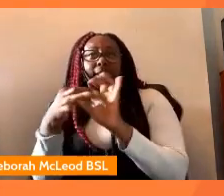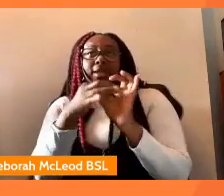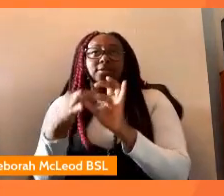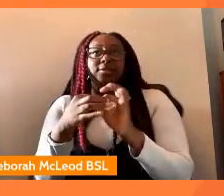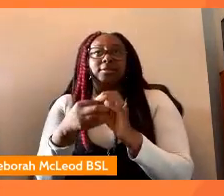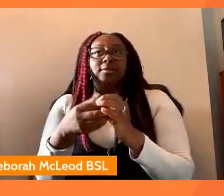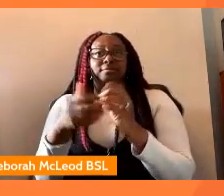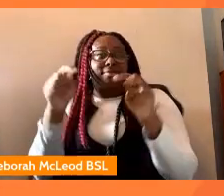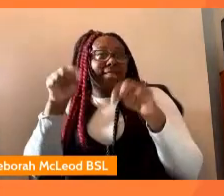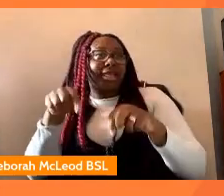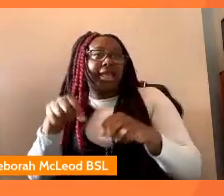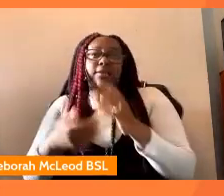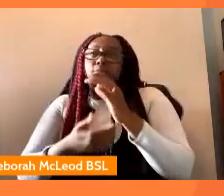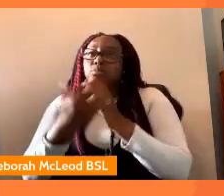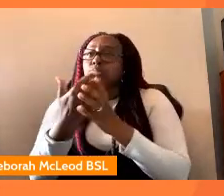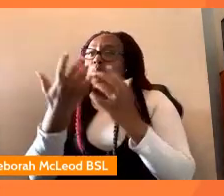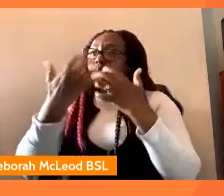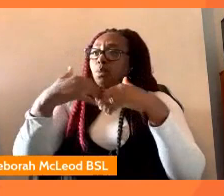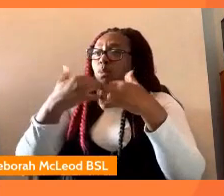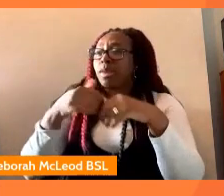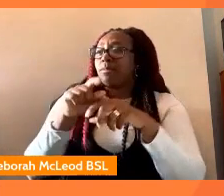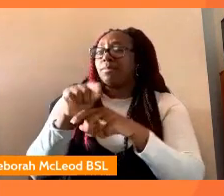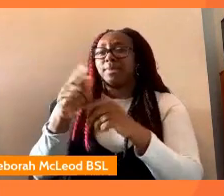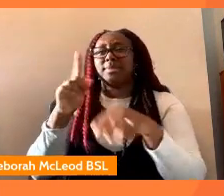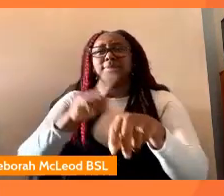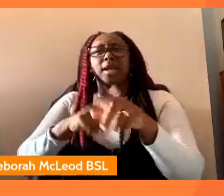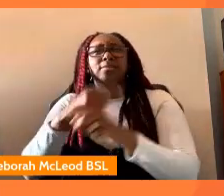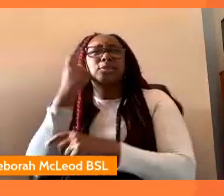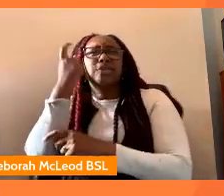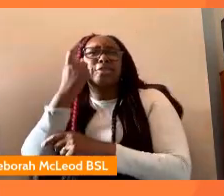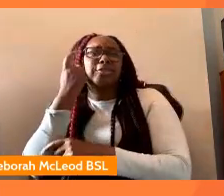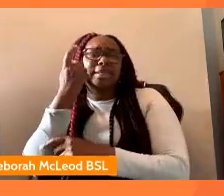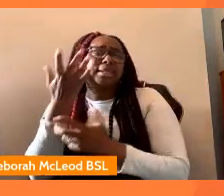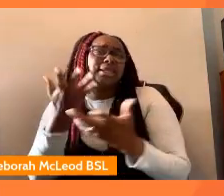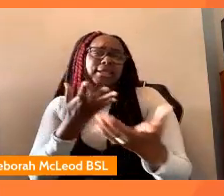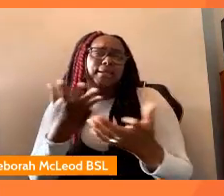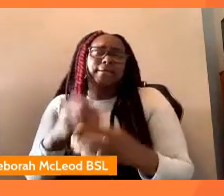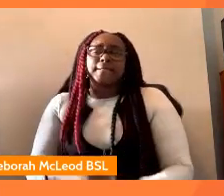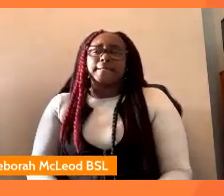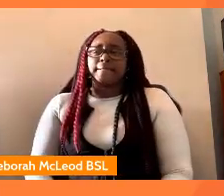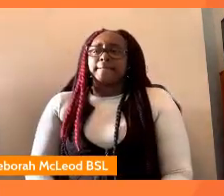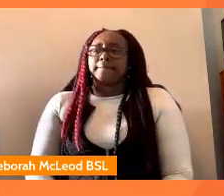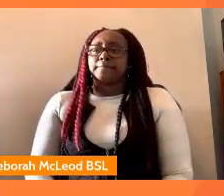do new things are emerging all the time, I believe it's time to rethink our approach.